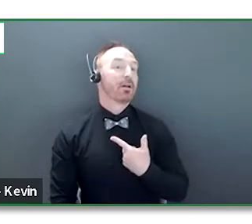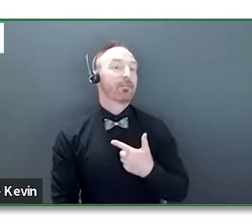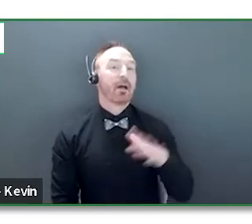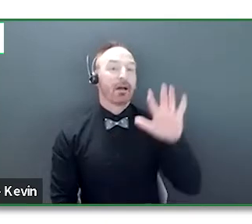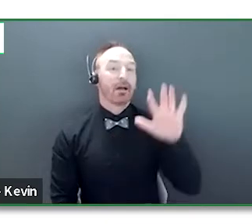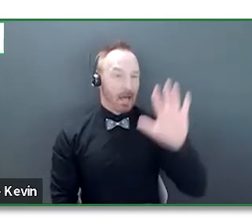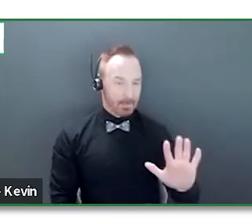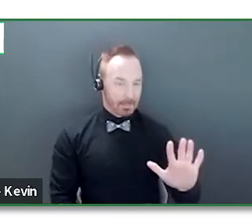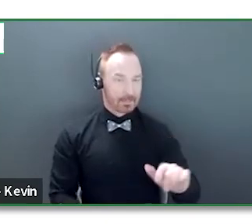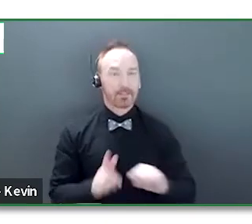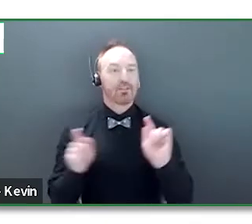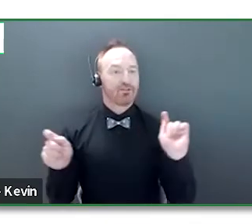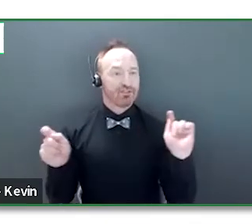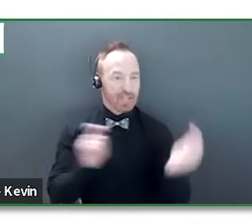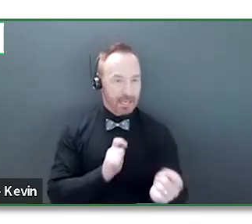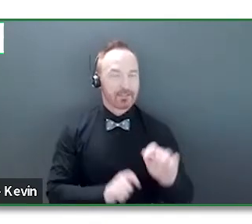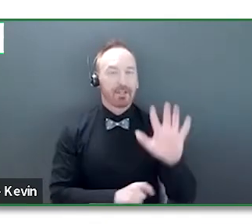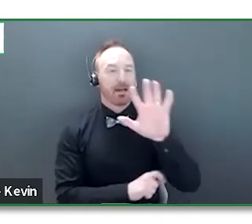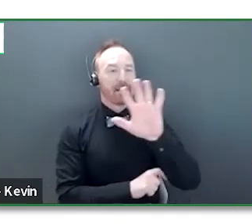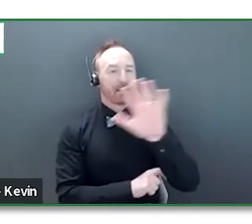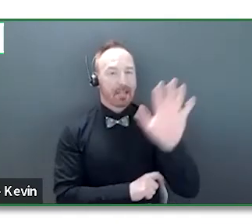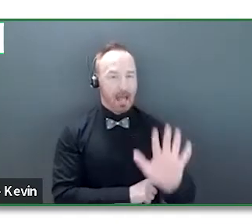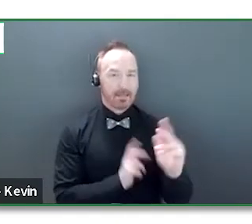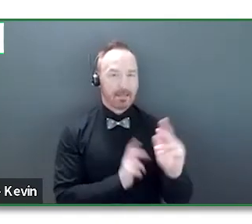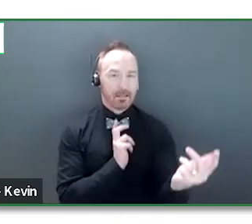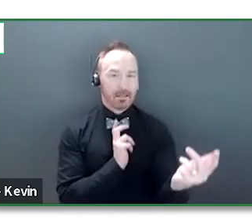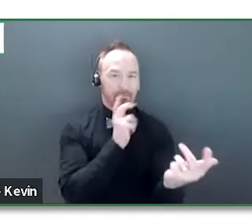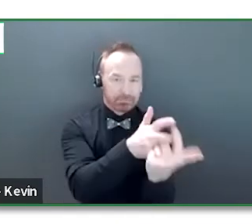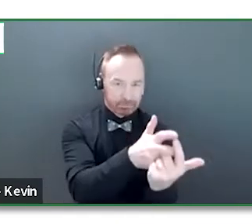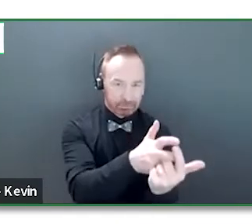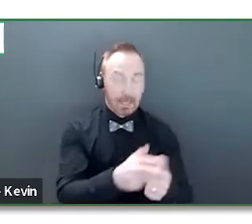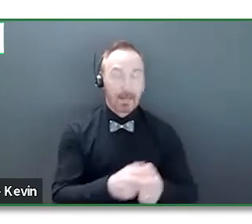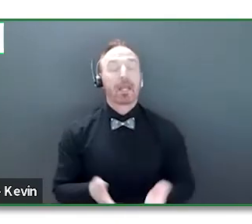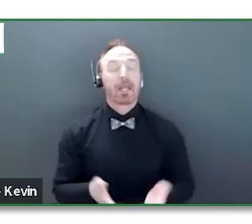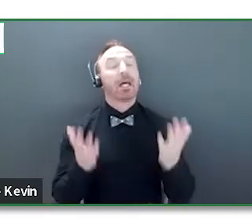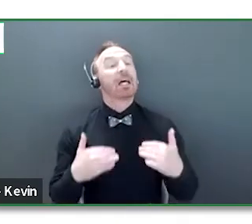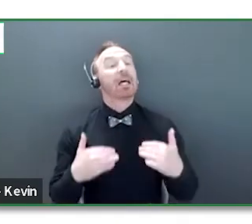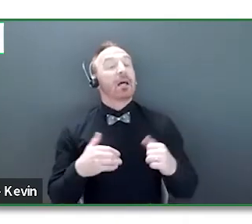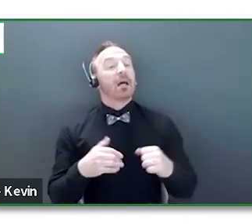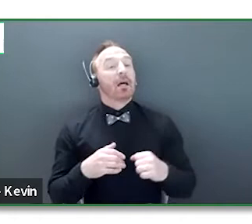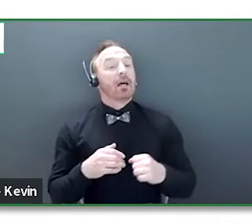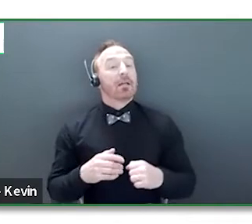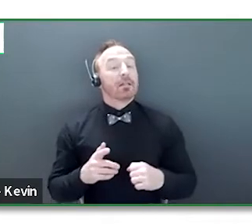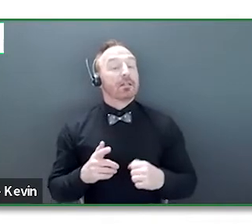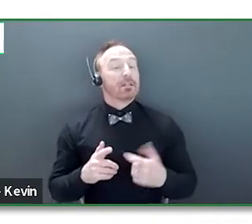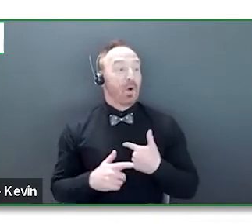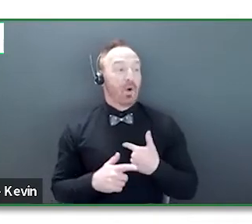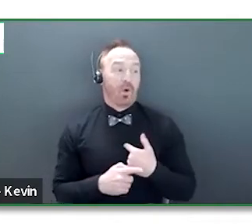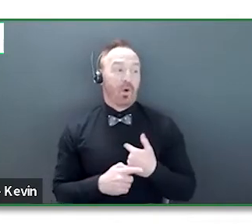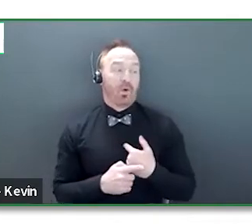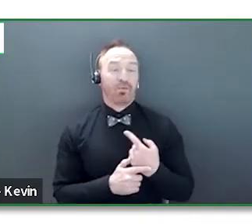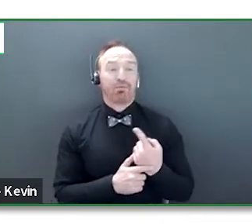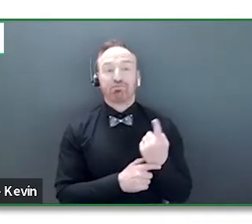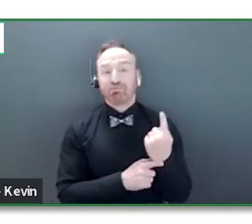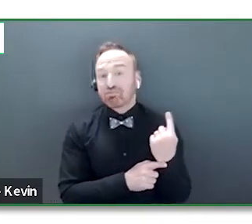So um the approach we've been taking over the last few years has been to recognize that it will